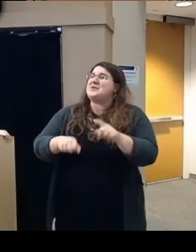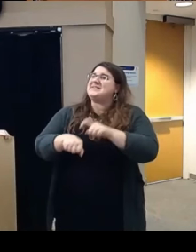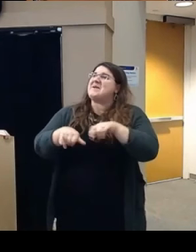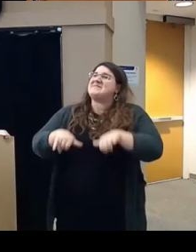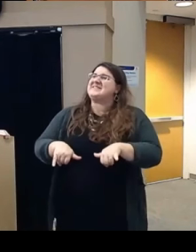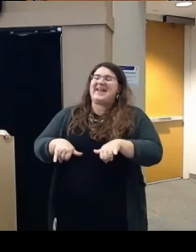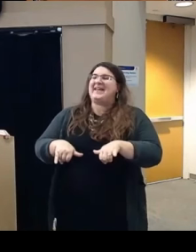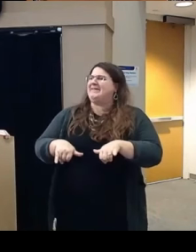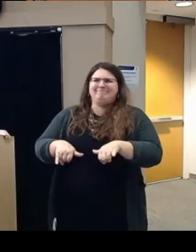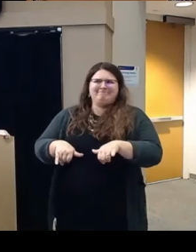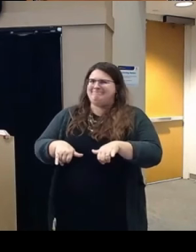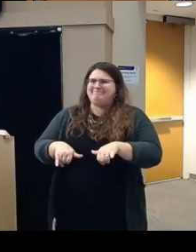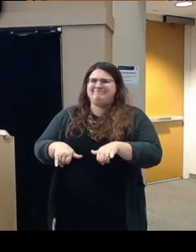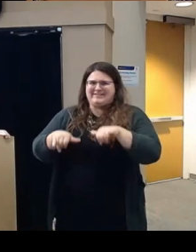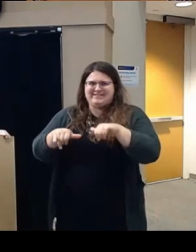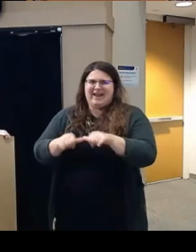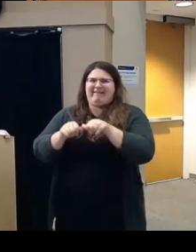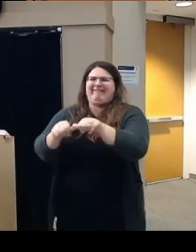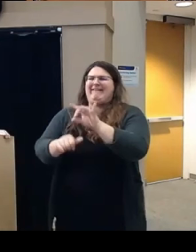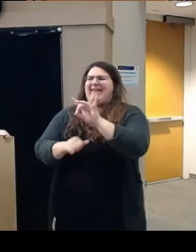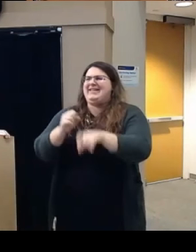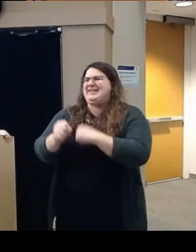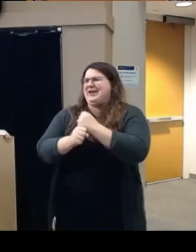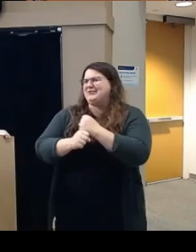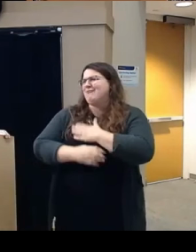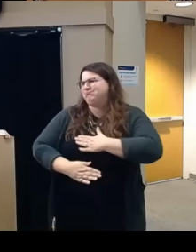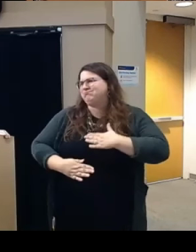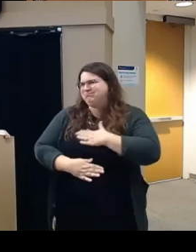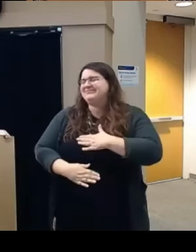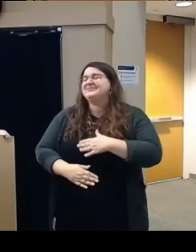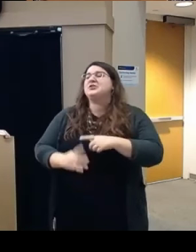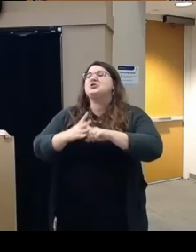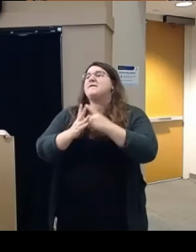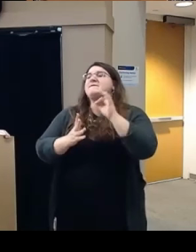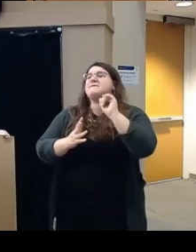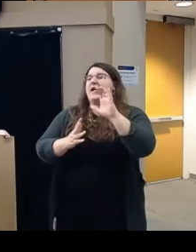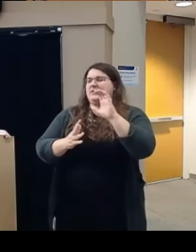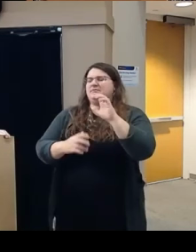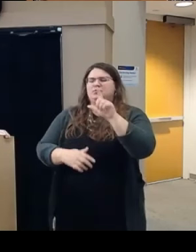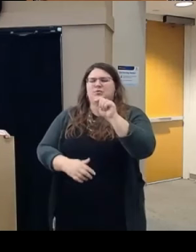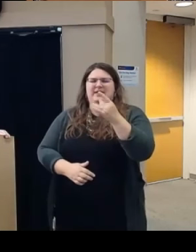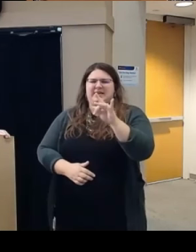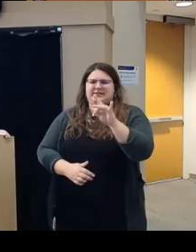eight years later and very excited about that um I began as faculty in 2018 and really once I got